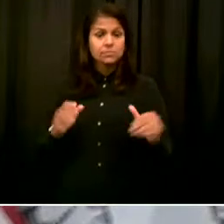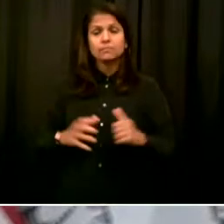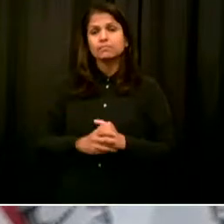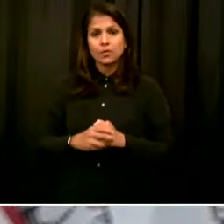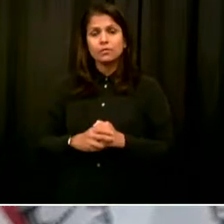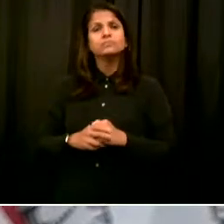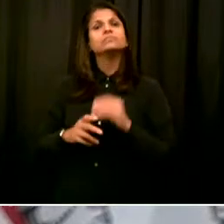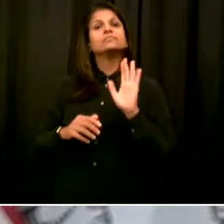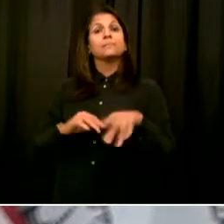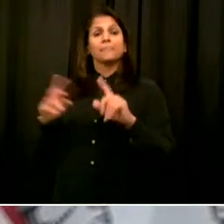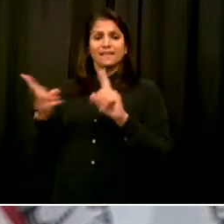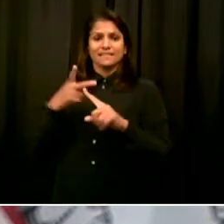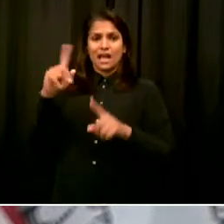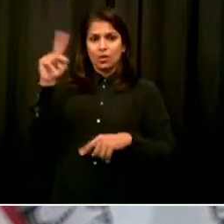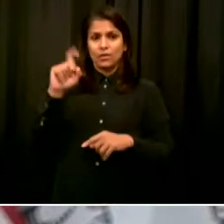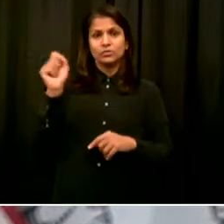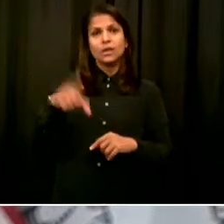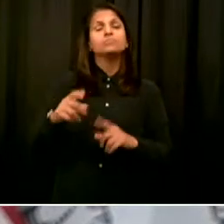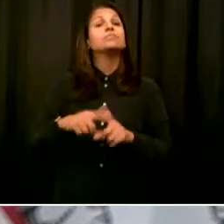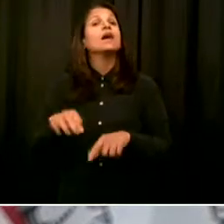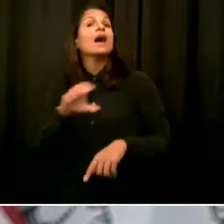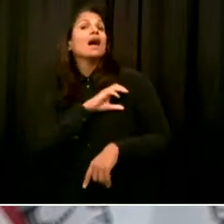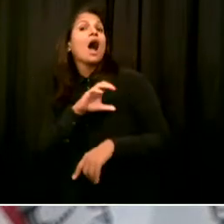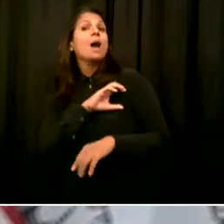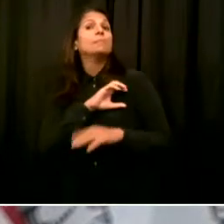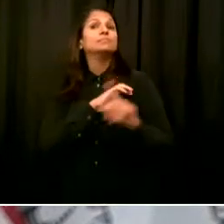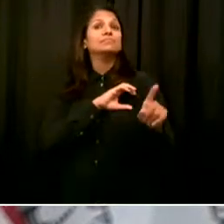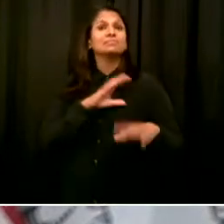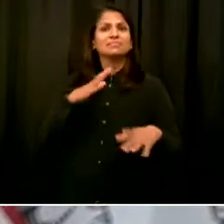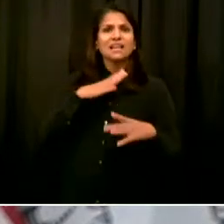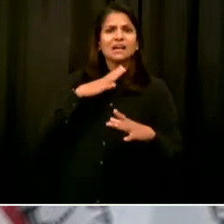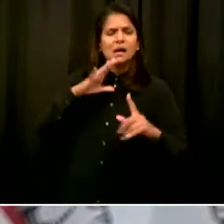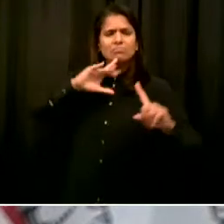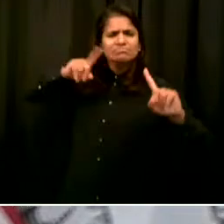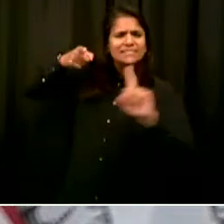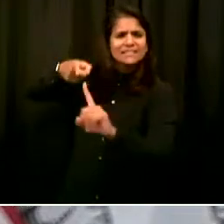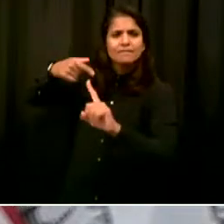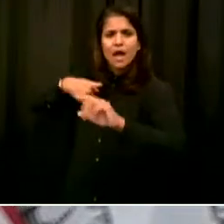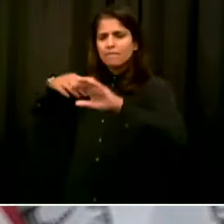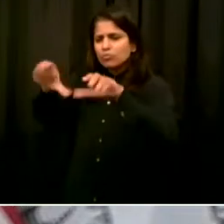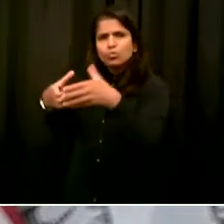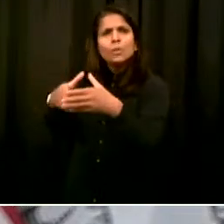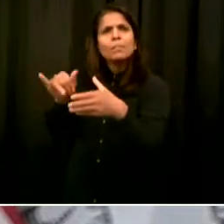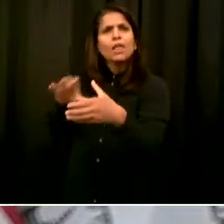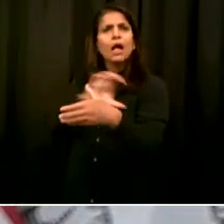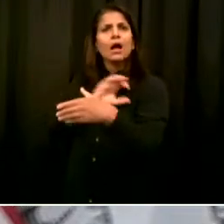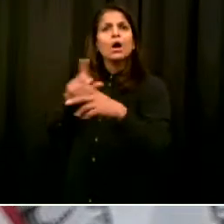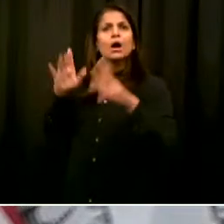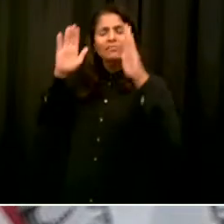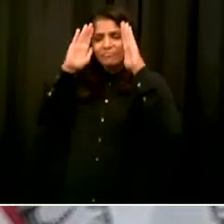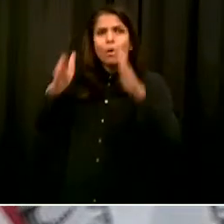ReReporter: : WHAHAT IS THE LOOTING TASK FORCE? WHAT IS